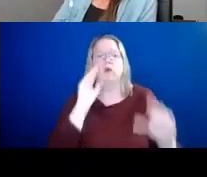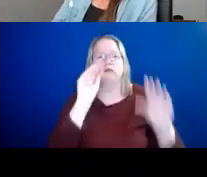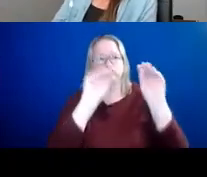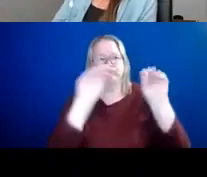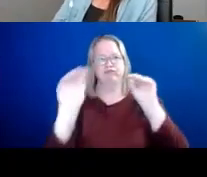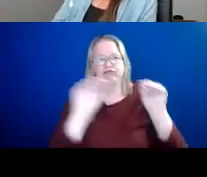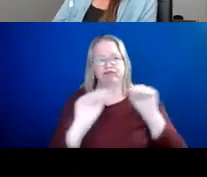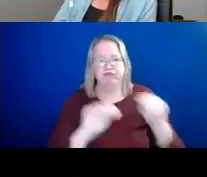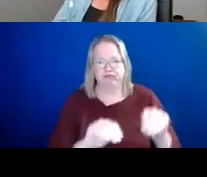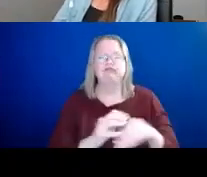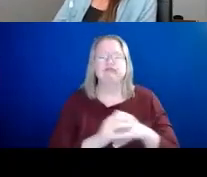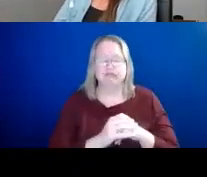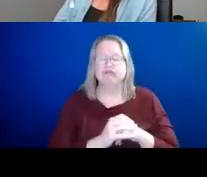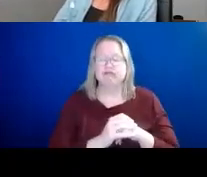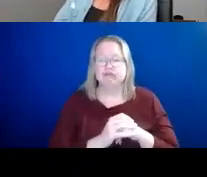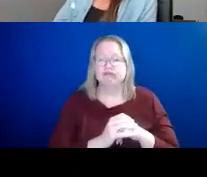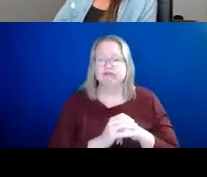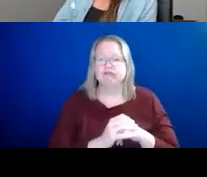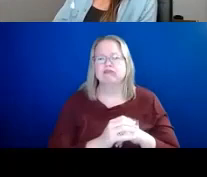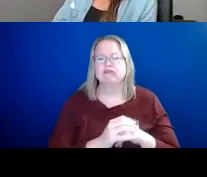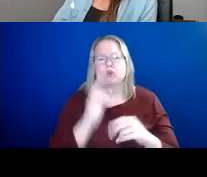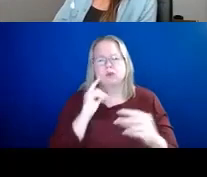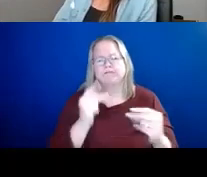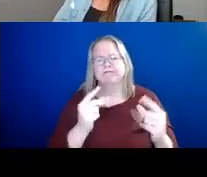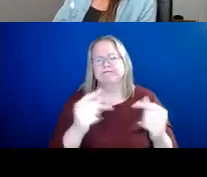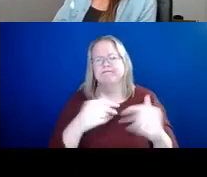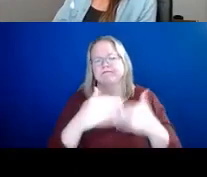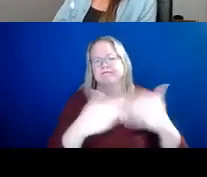We are going to erase through this to get to the live session platforms .